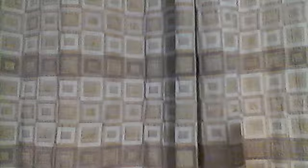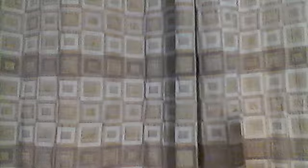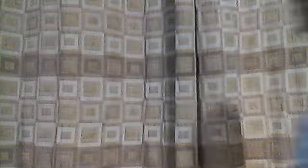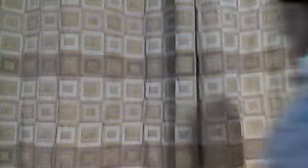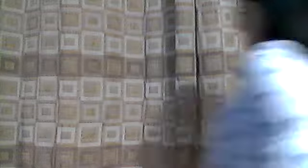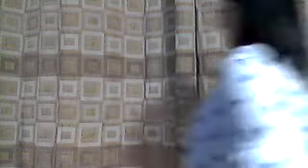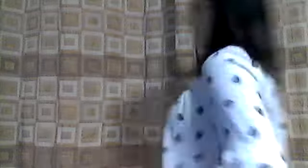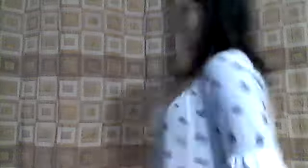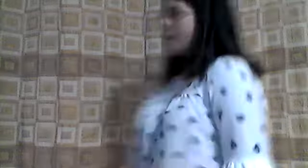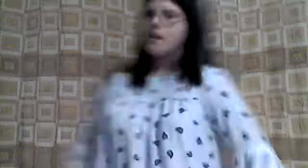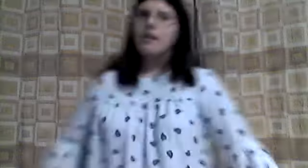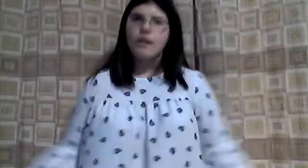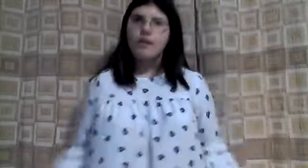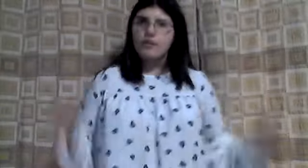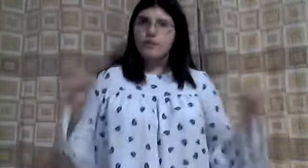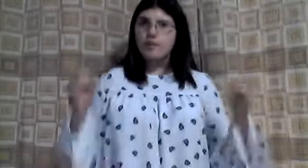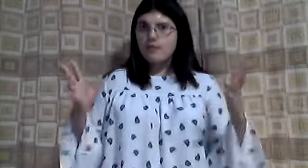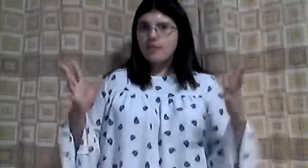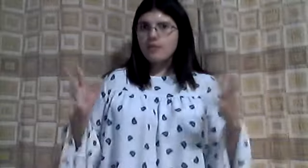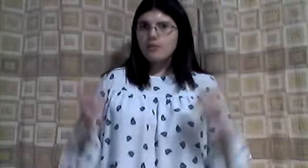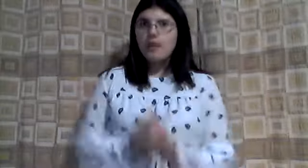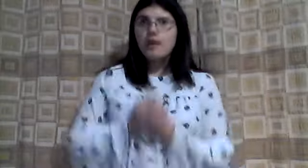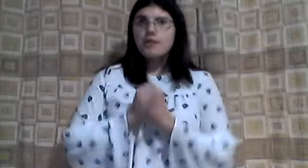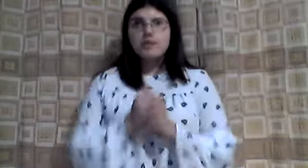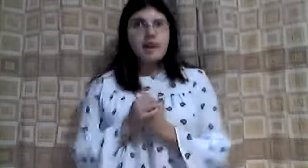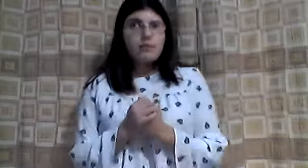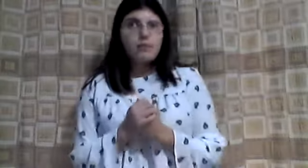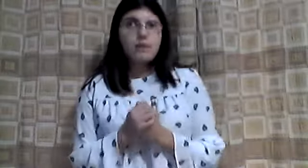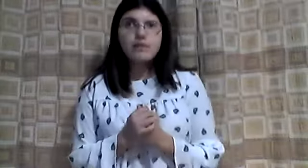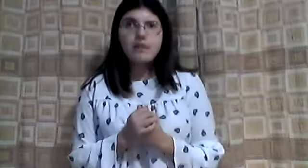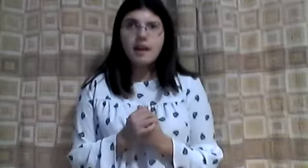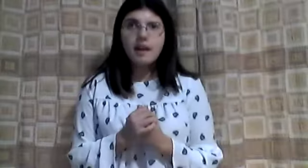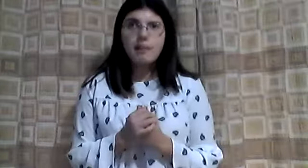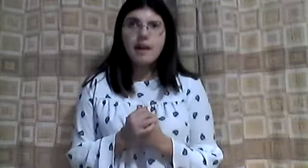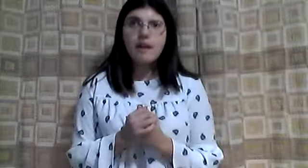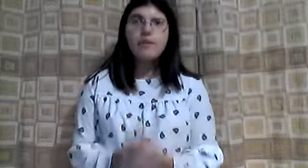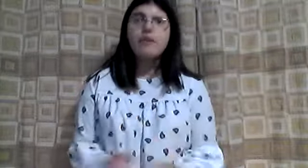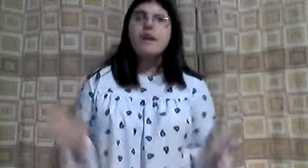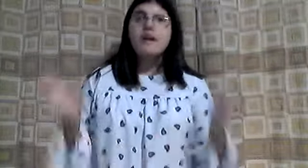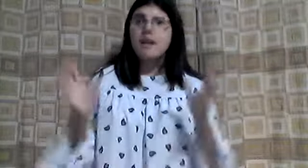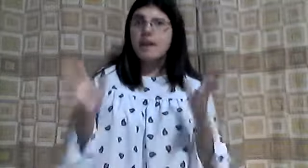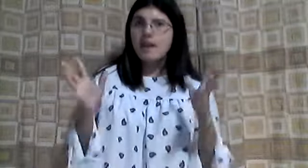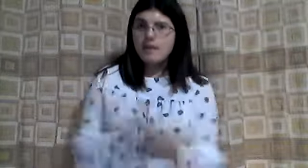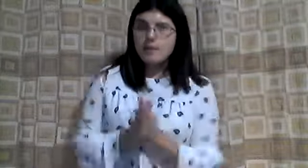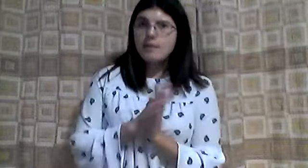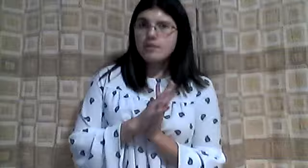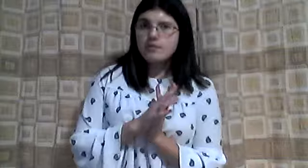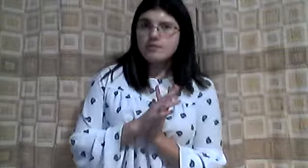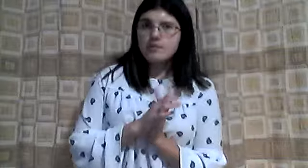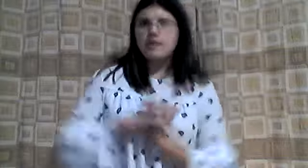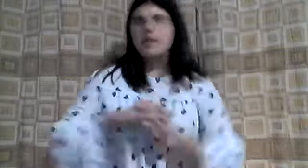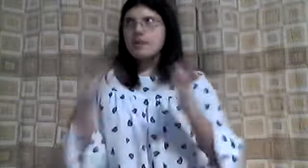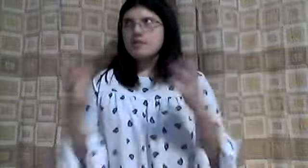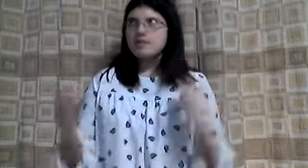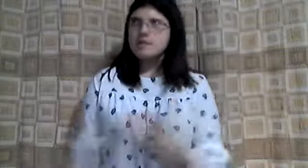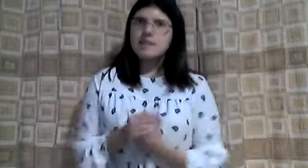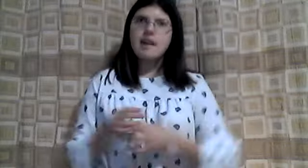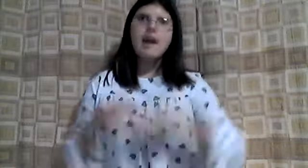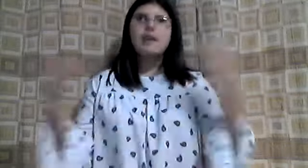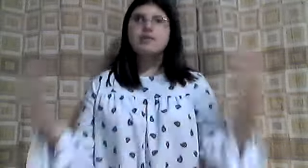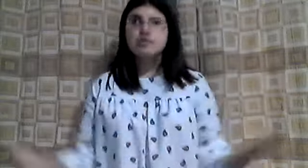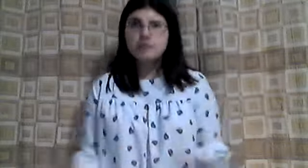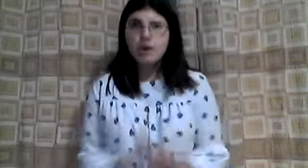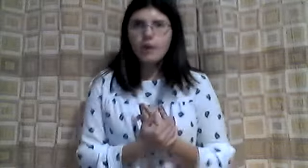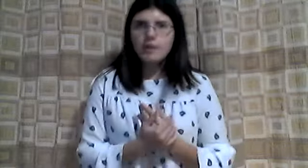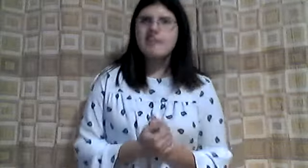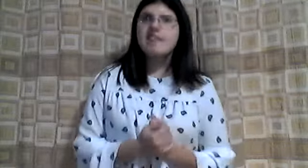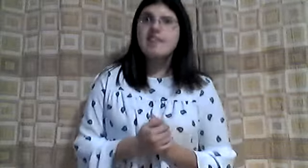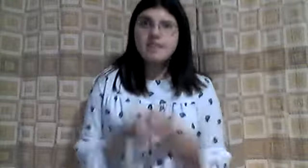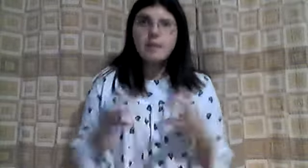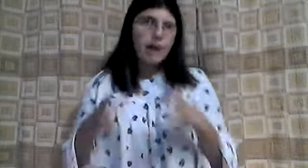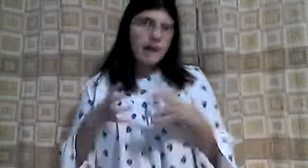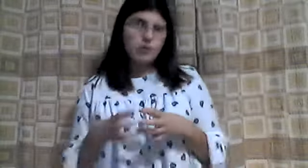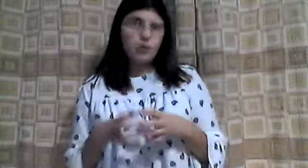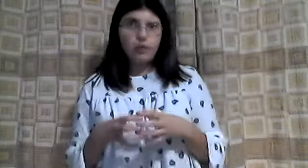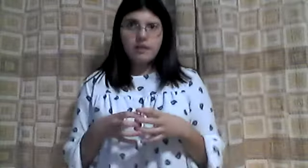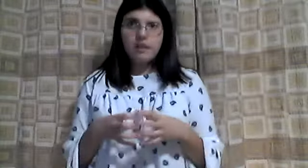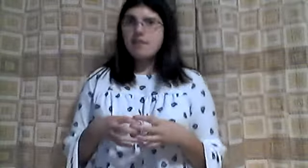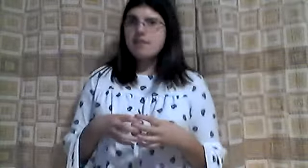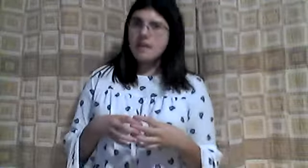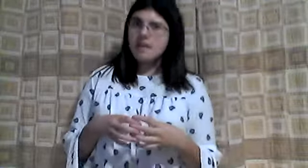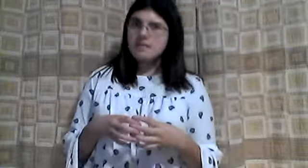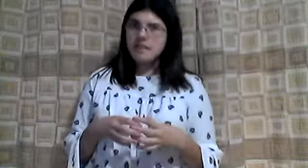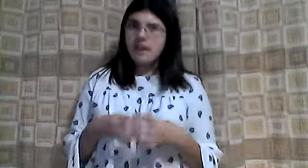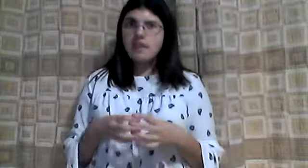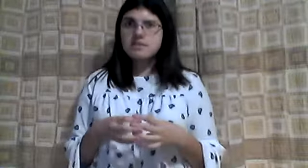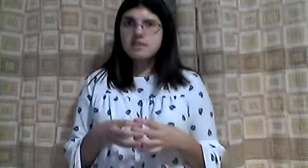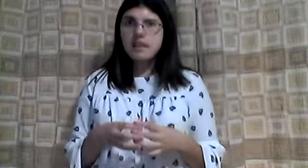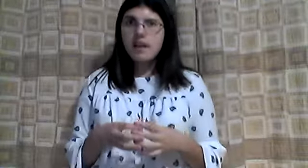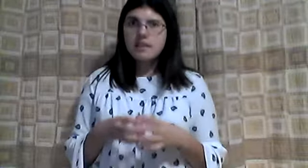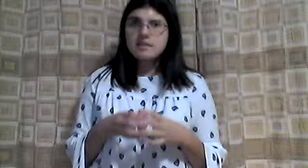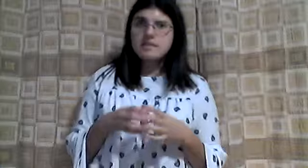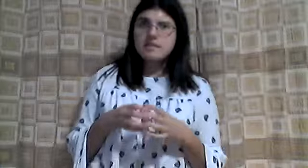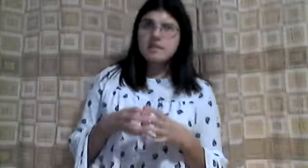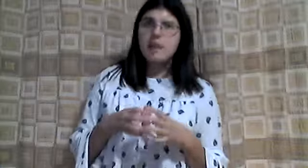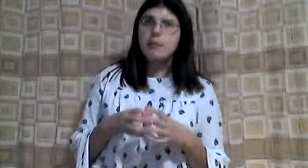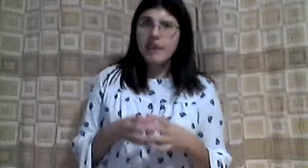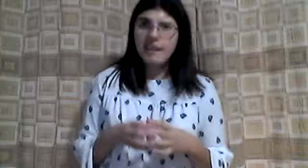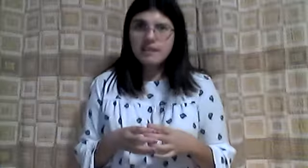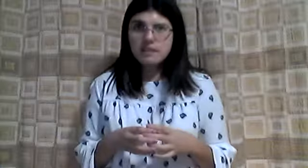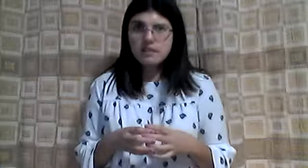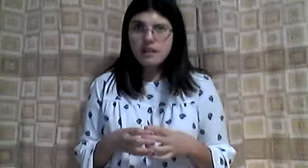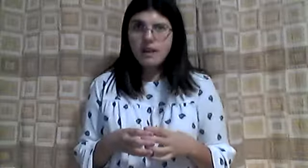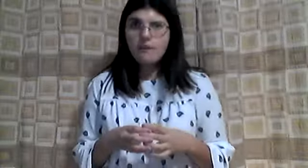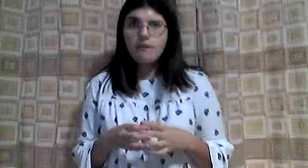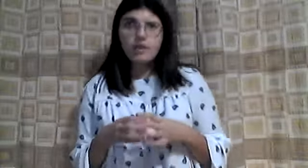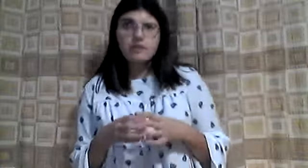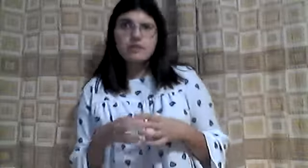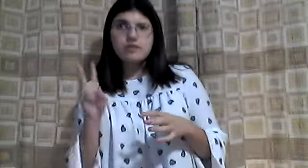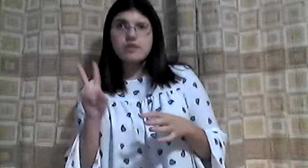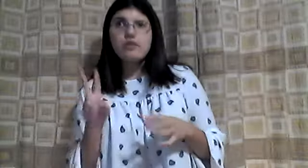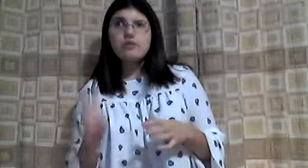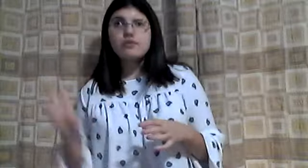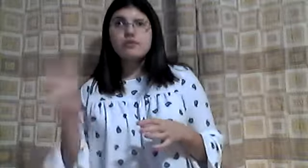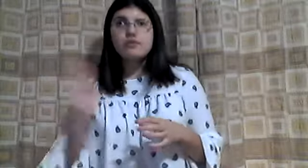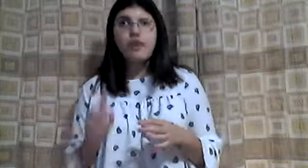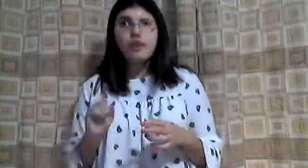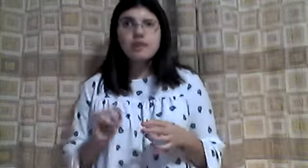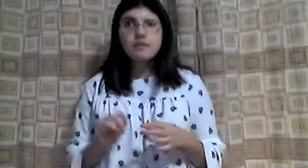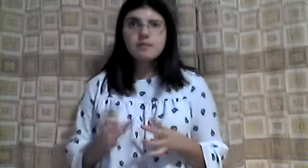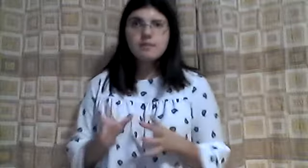Good afternoon, friends. Today, we will talk about entire stories in the bible that is in Acts 8:2-40